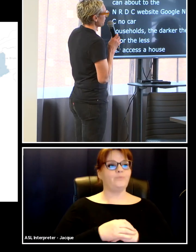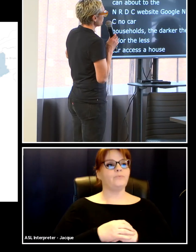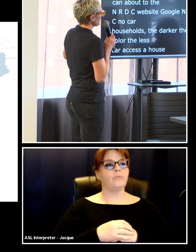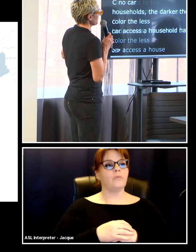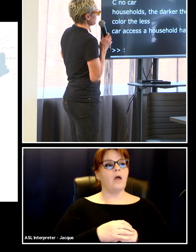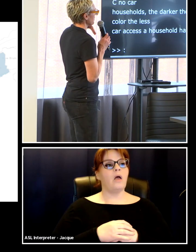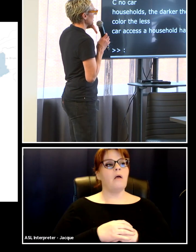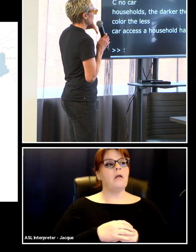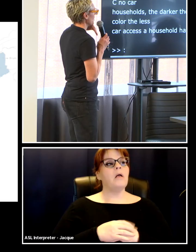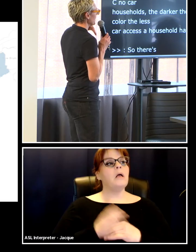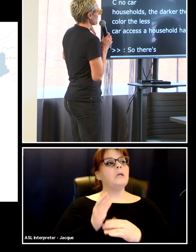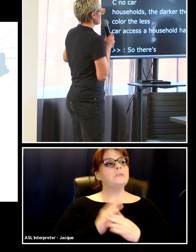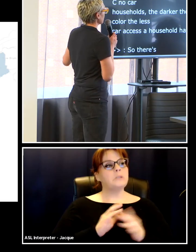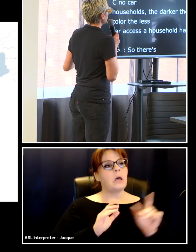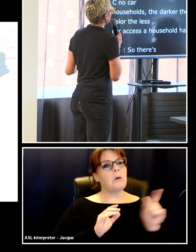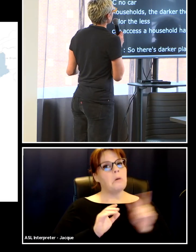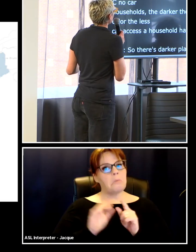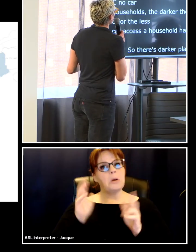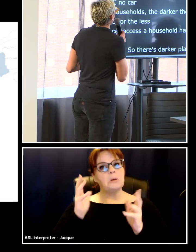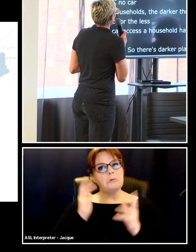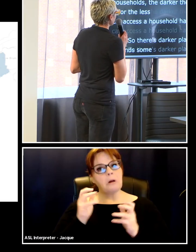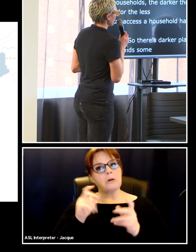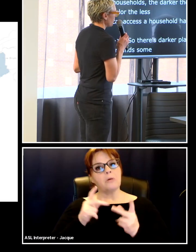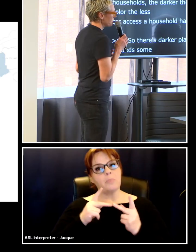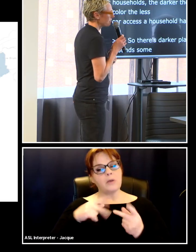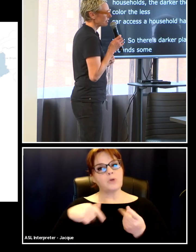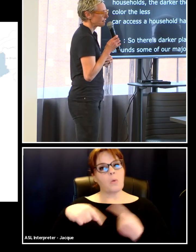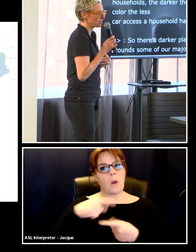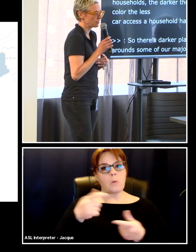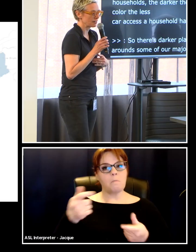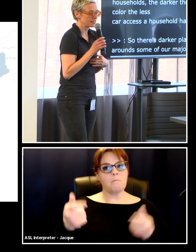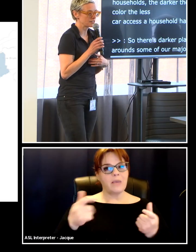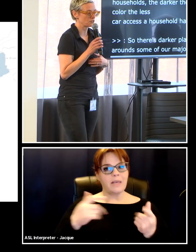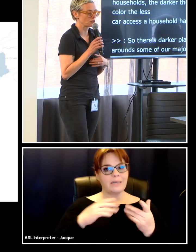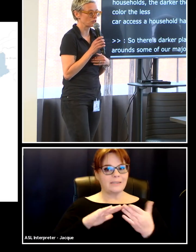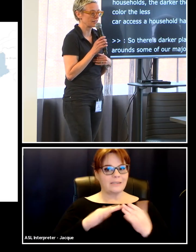darker places around some of our major cities. Um but there's also a lot of darker areas in rural